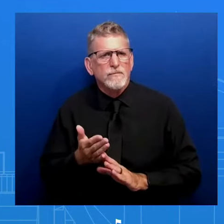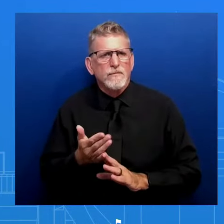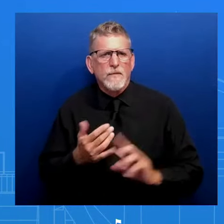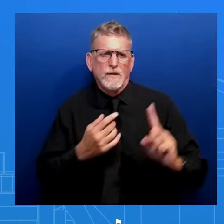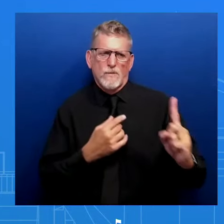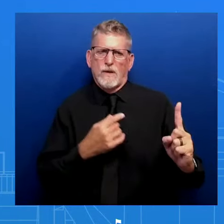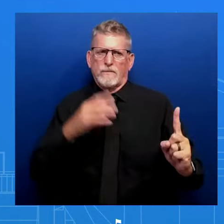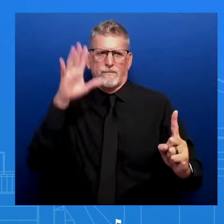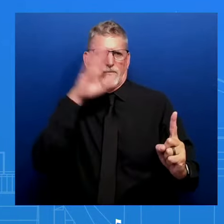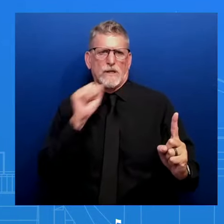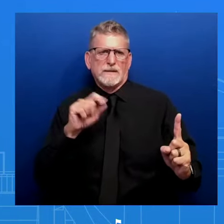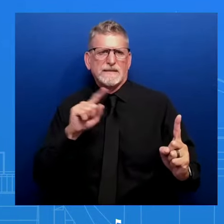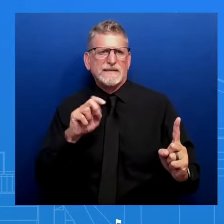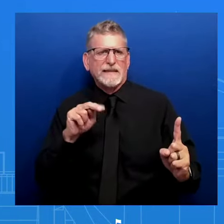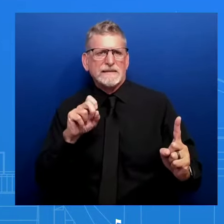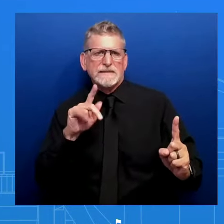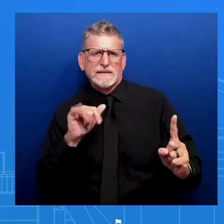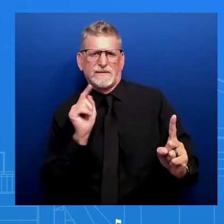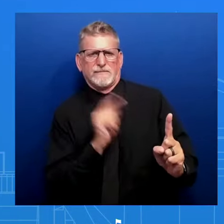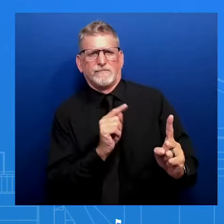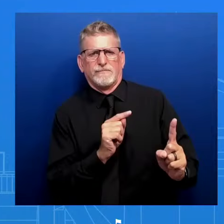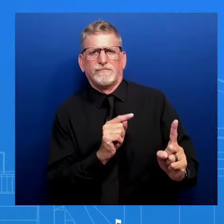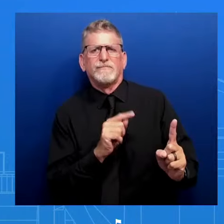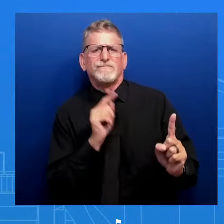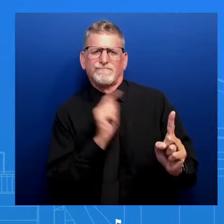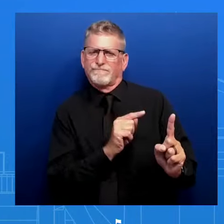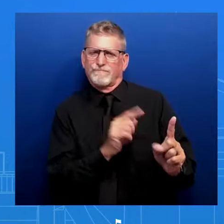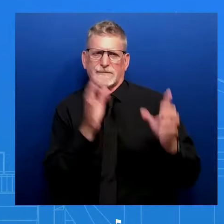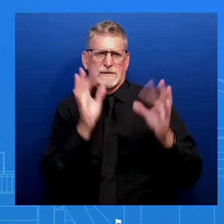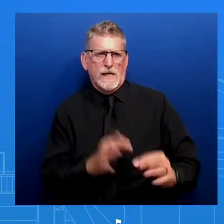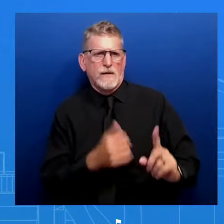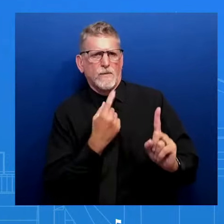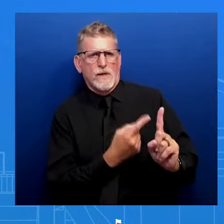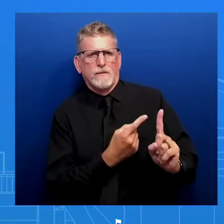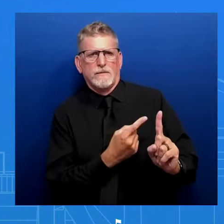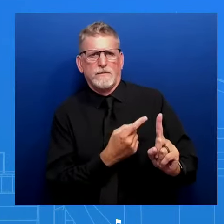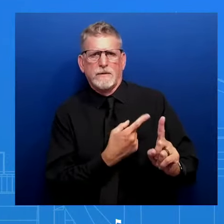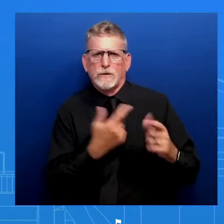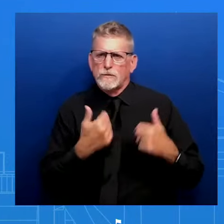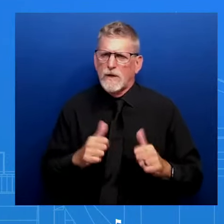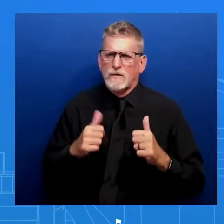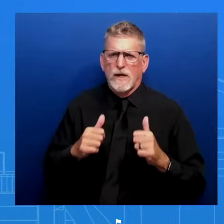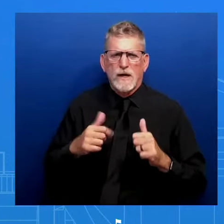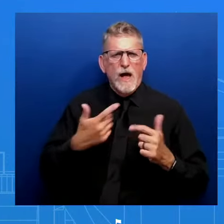that we are working with -- with him and his government to help actualize